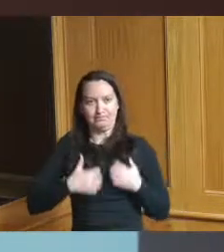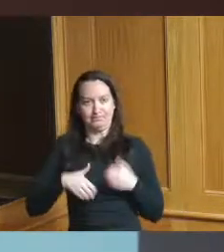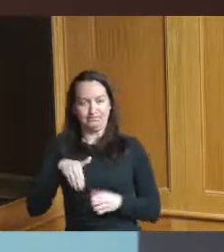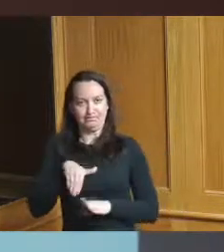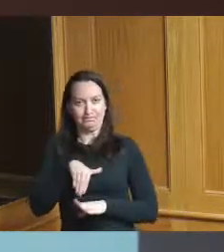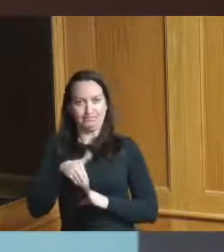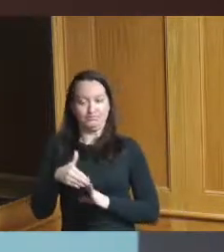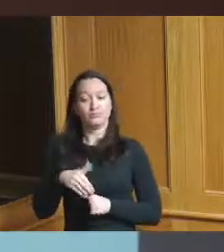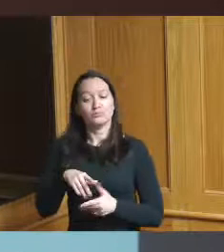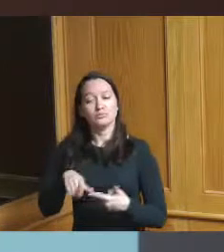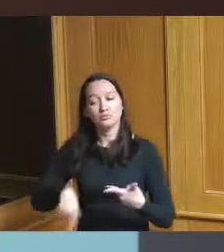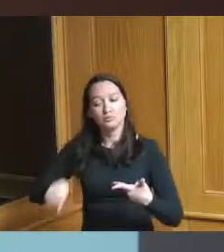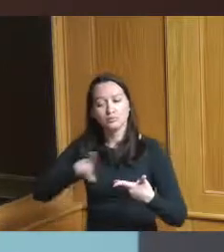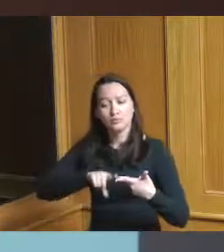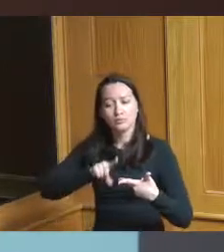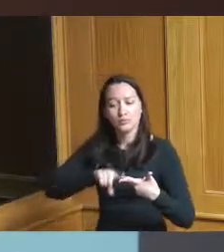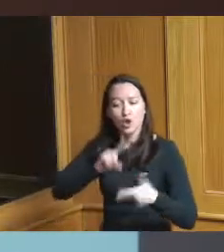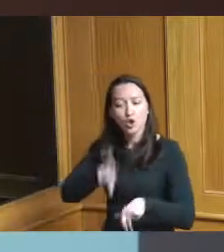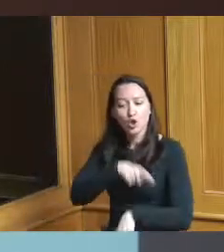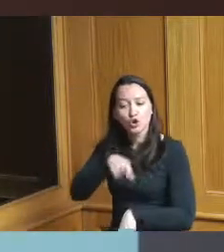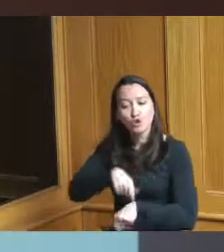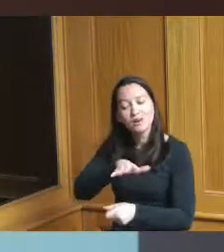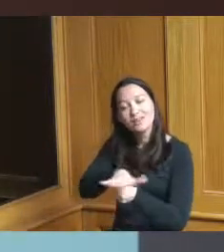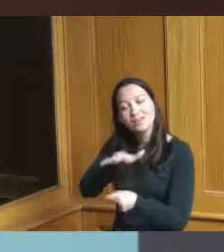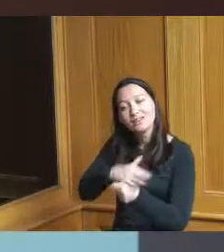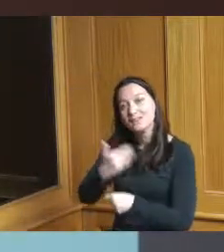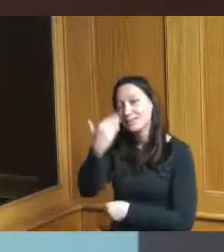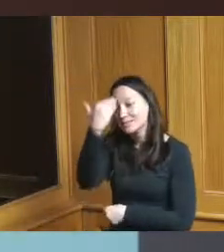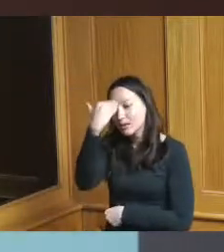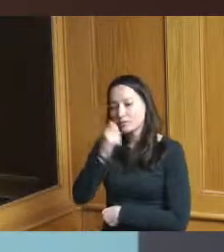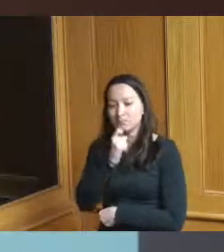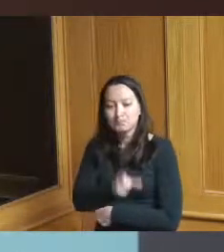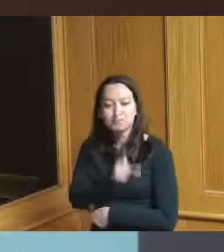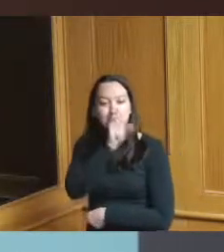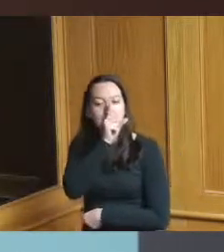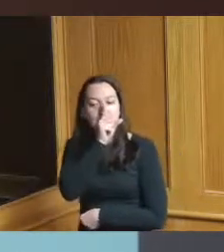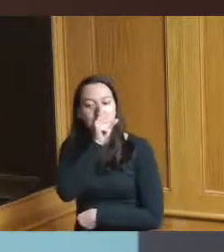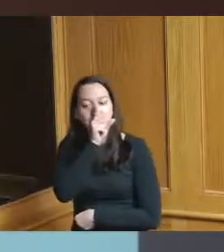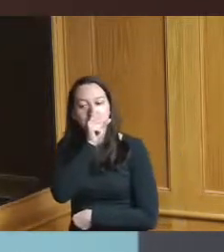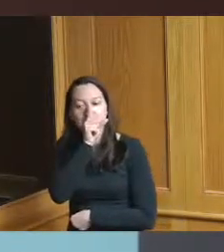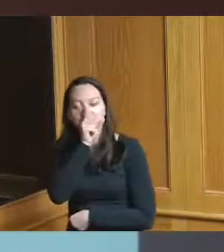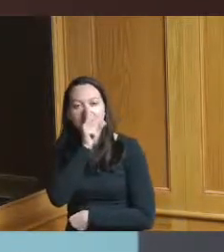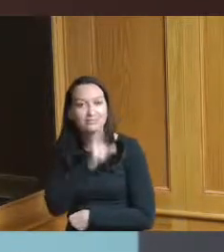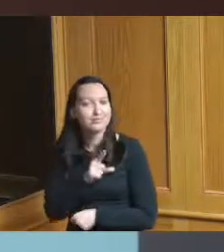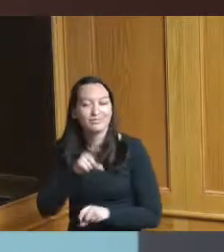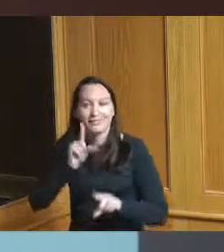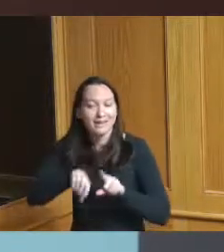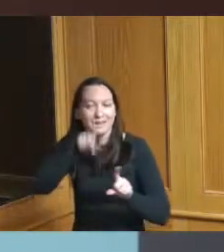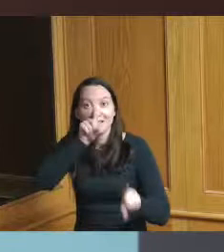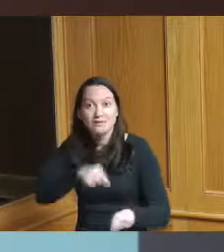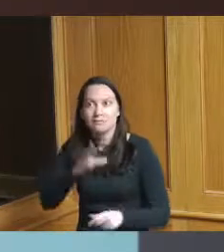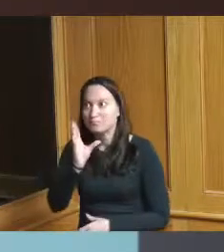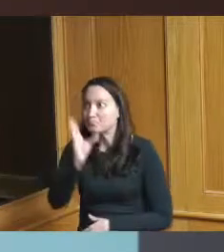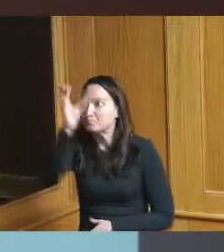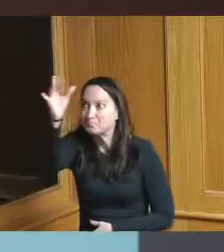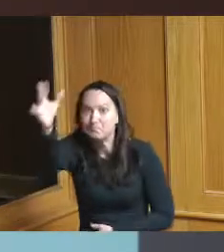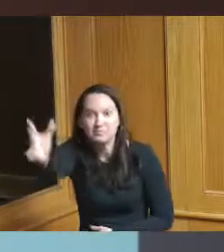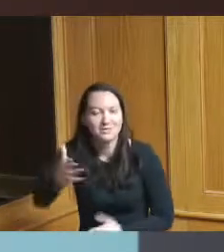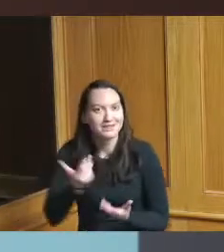the long-term effects of the vaccine is knowledge they want most but that question cannot be answered for several years right we so we know that but what we can